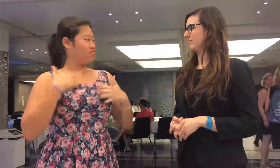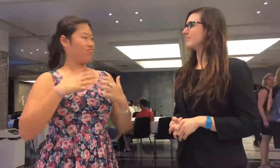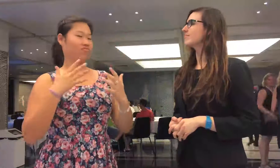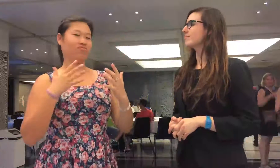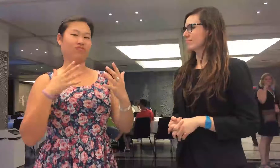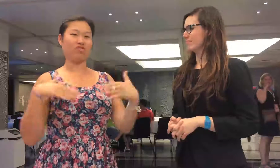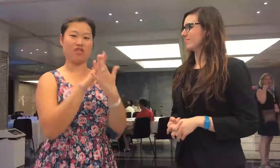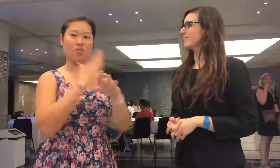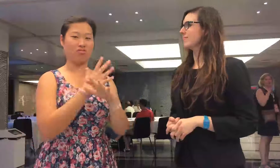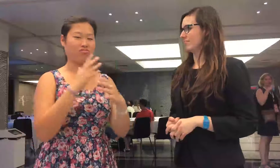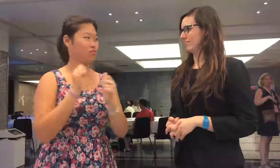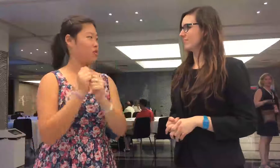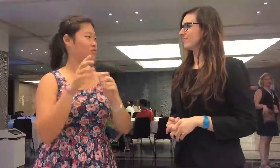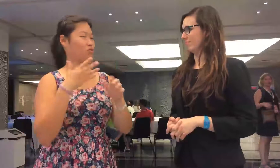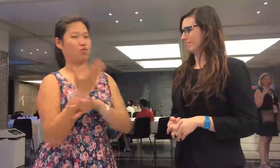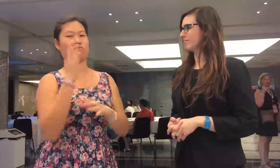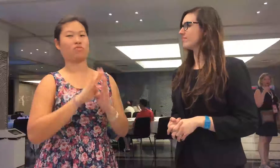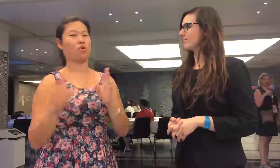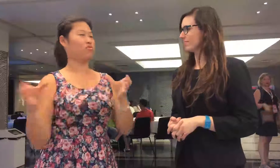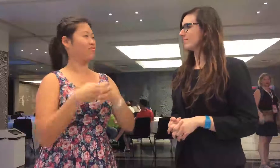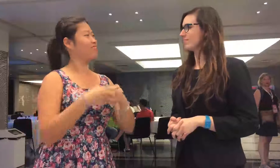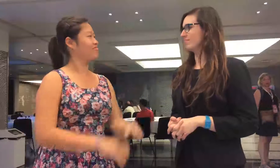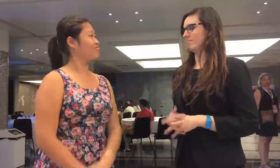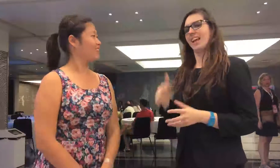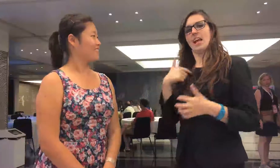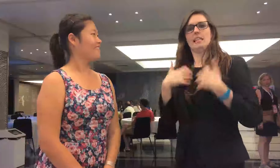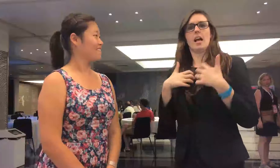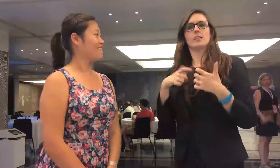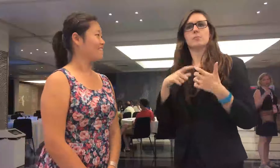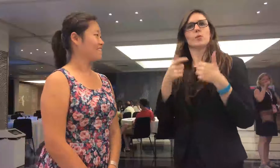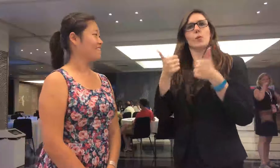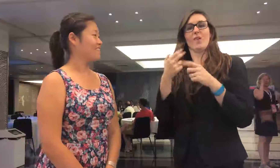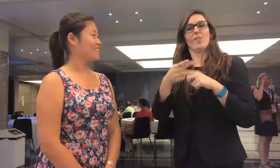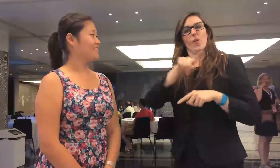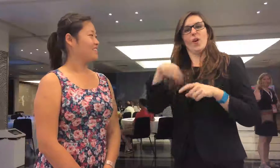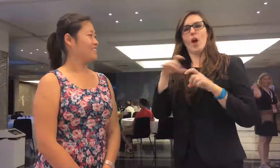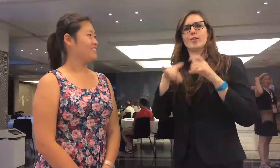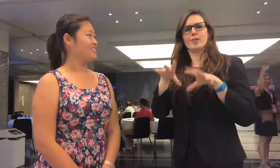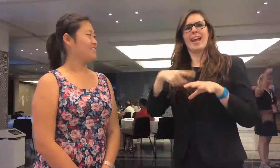on the challenging work of WFD Youth Section. Well, it's exciting for us to have an Australian on the Board.